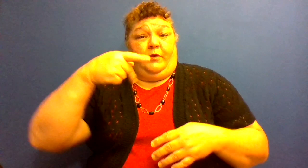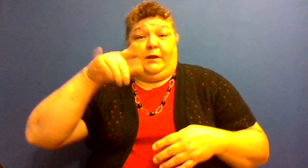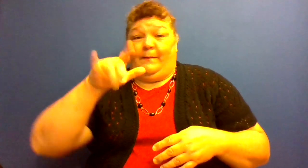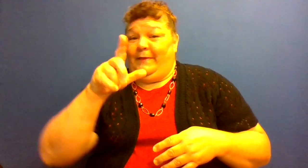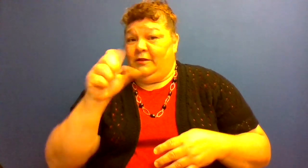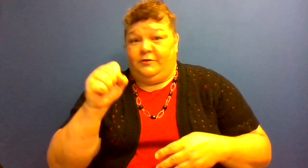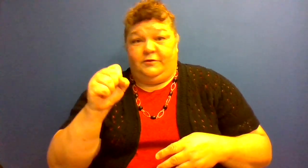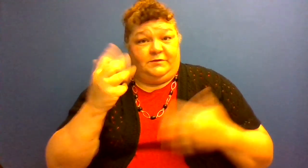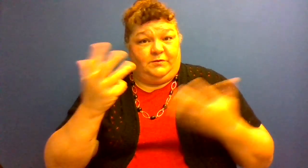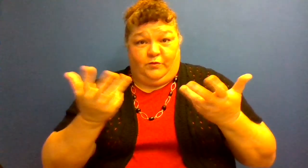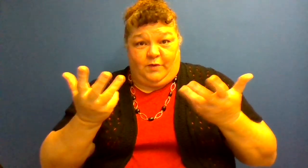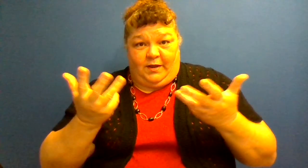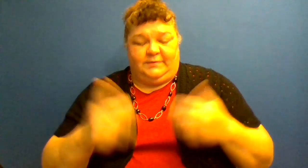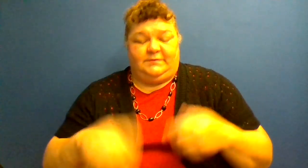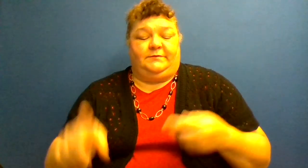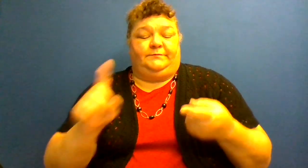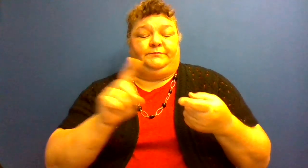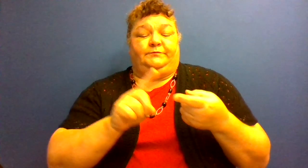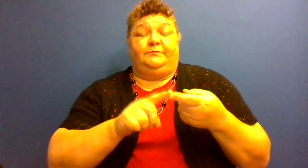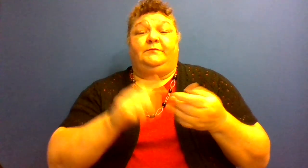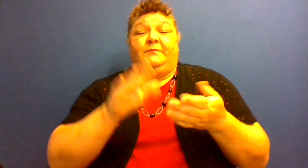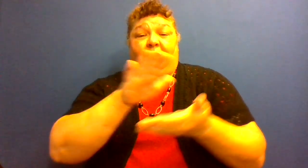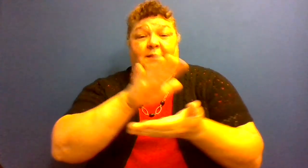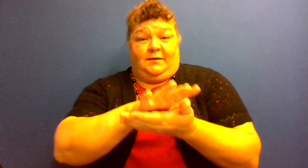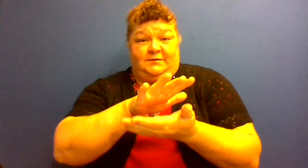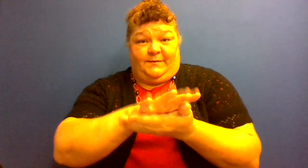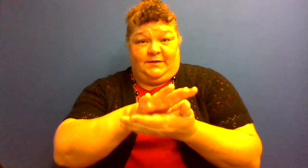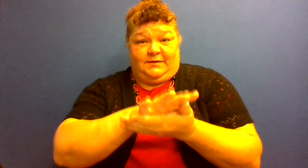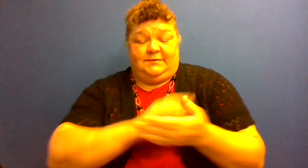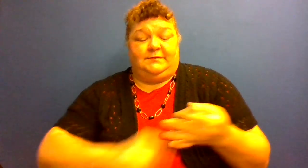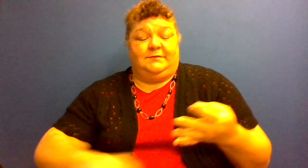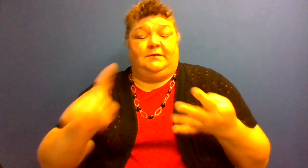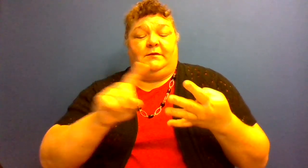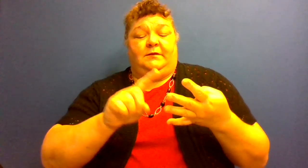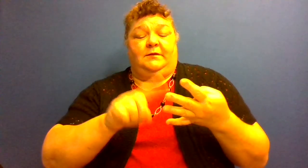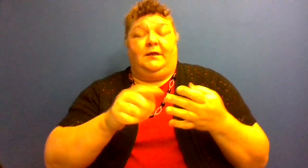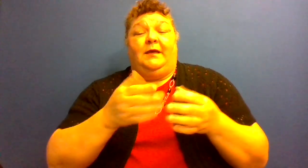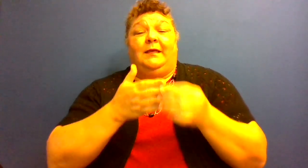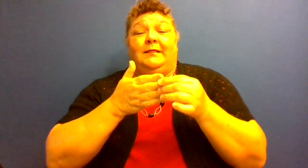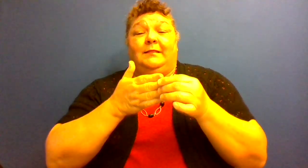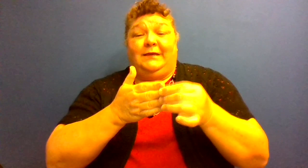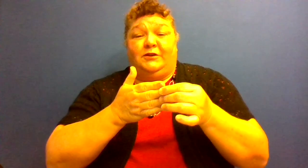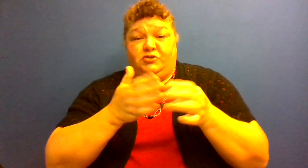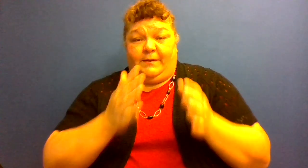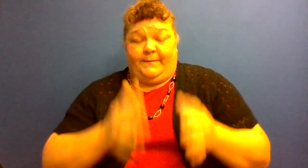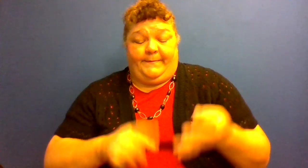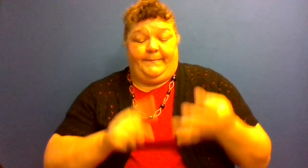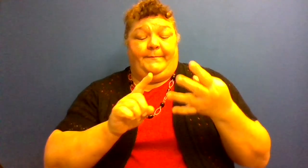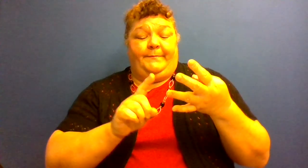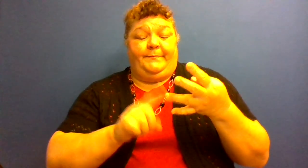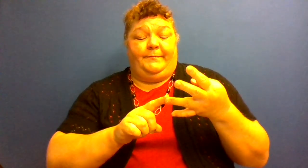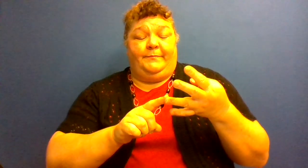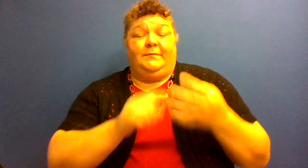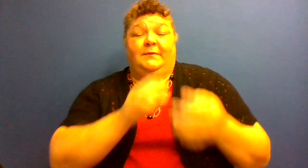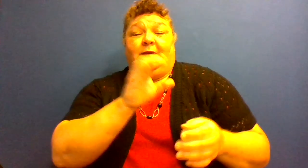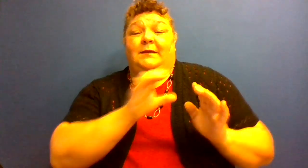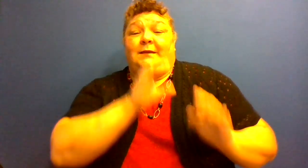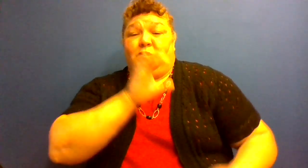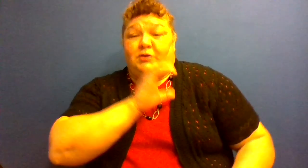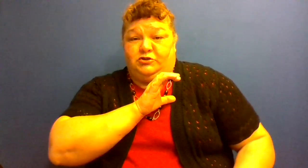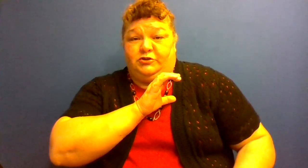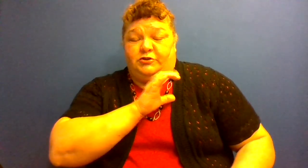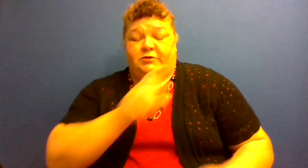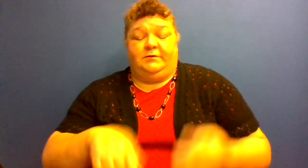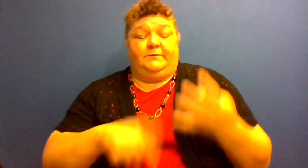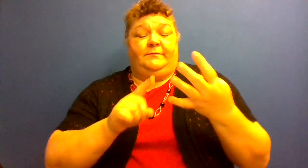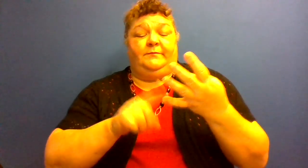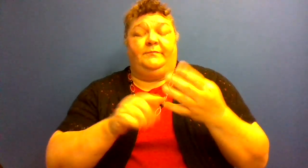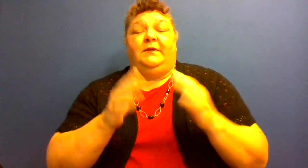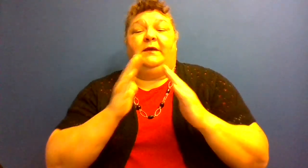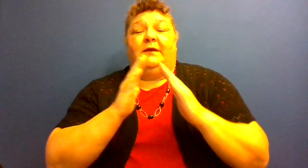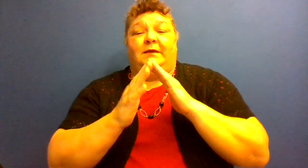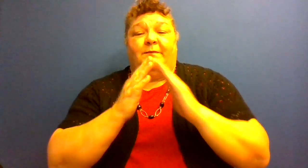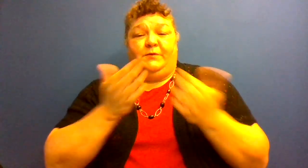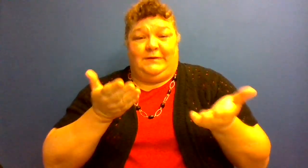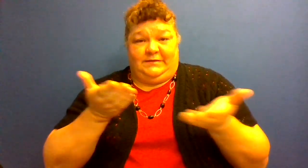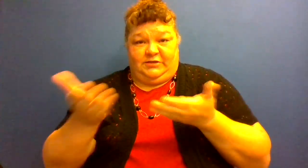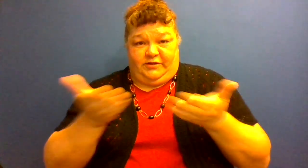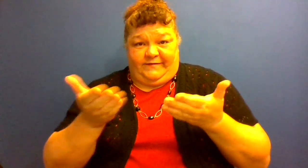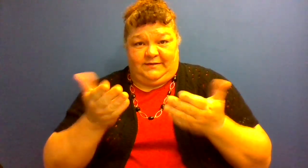The pillars are Academics, Leadership, Character, and Community Service.